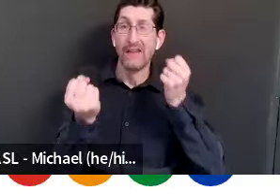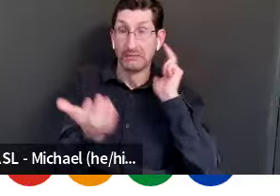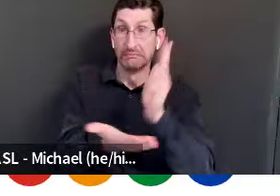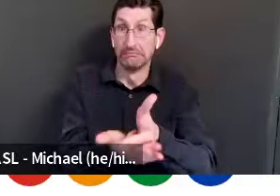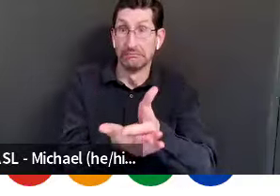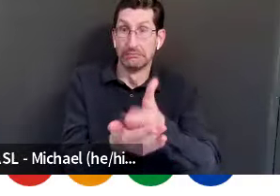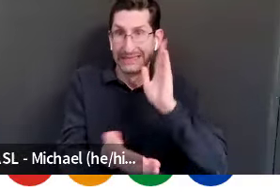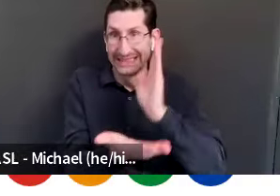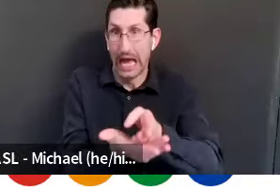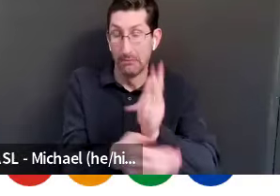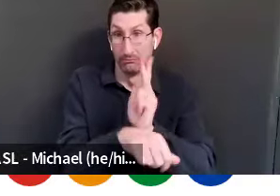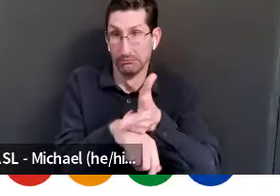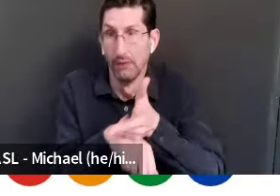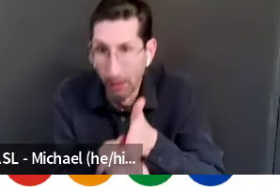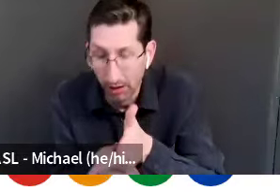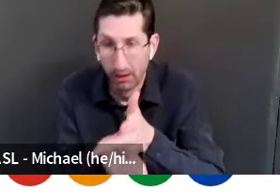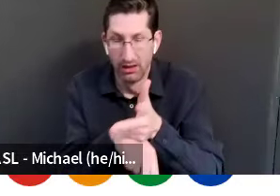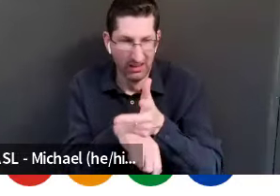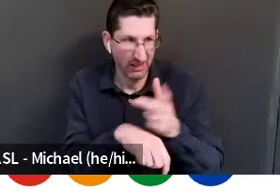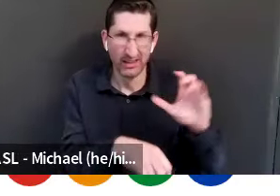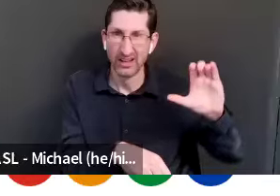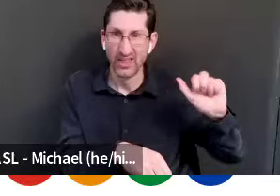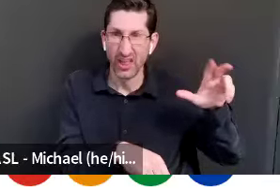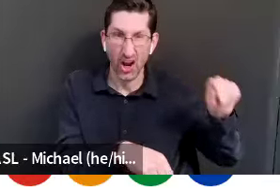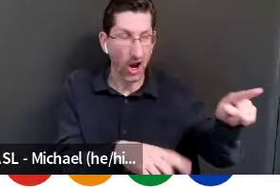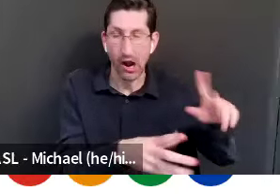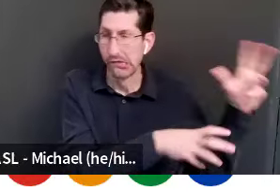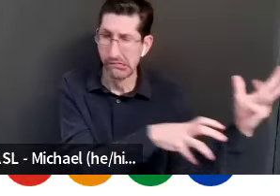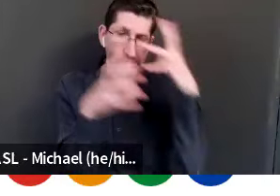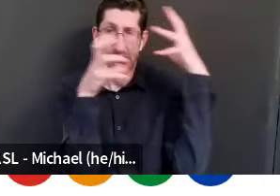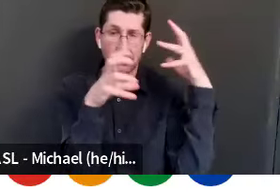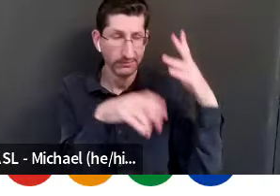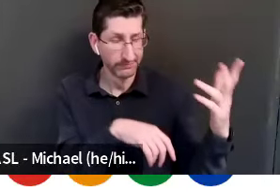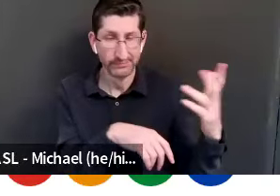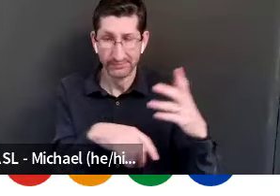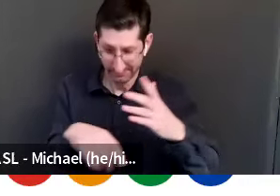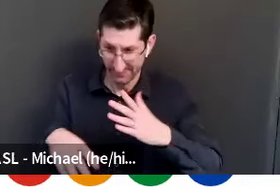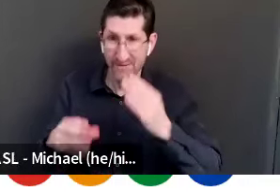SUDDENLY STOP. THE CART IS NOT AFFIXED TO THE